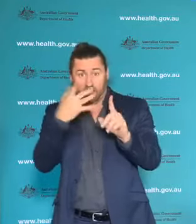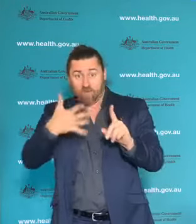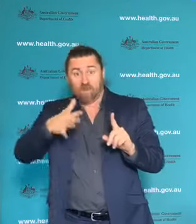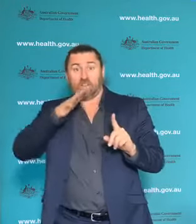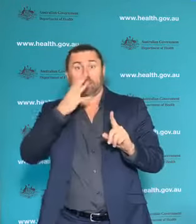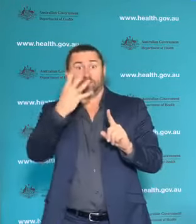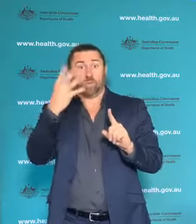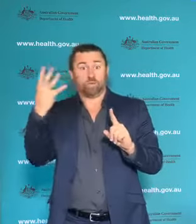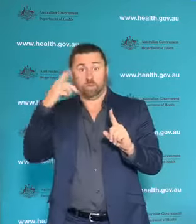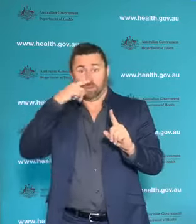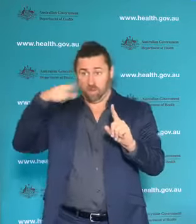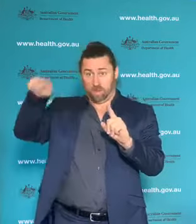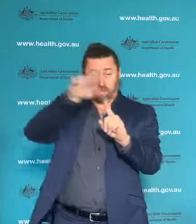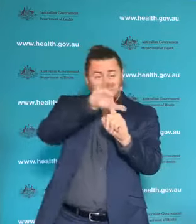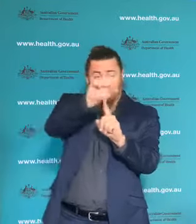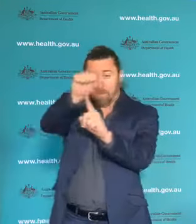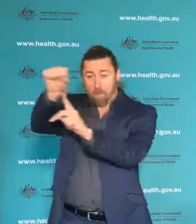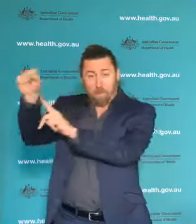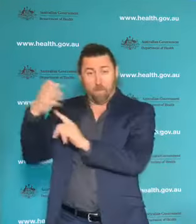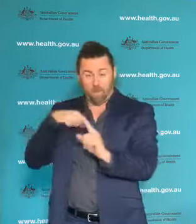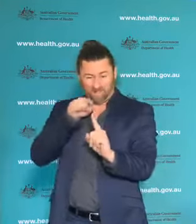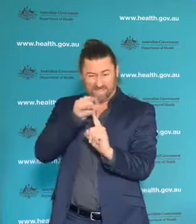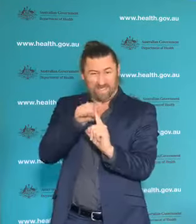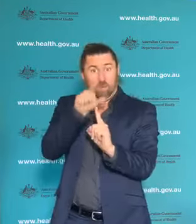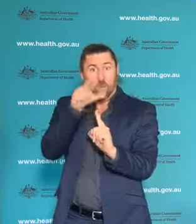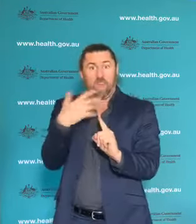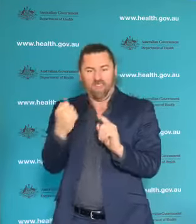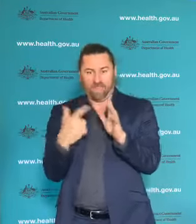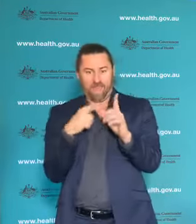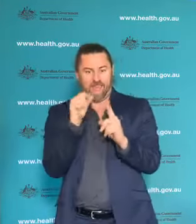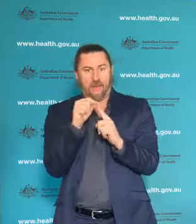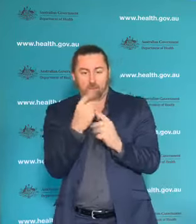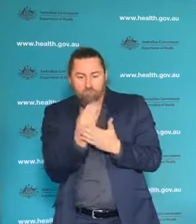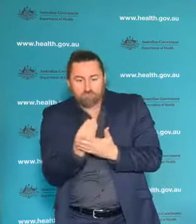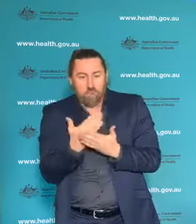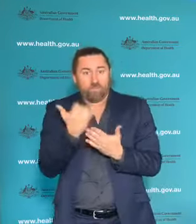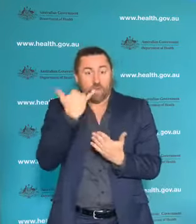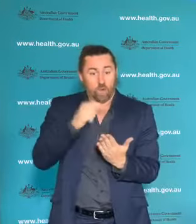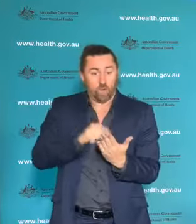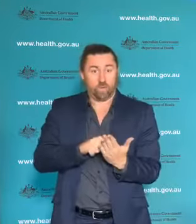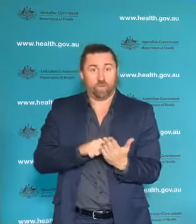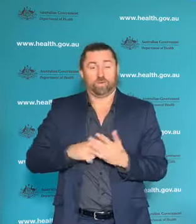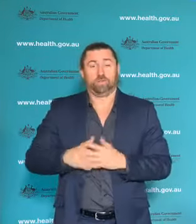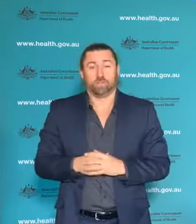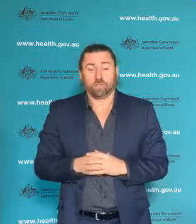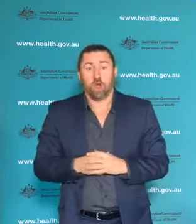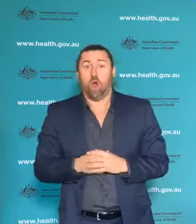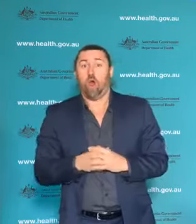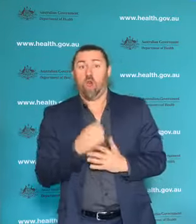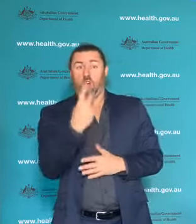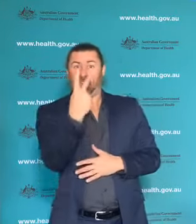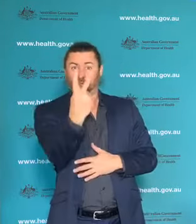downloaded on his phone. This includes at least two additional people who have now been confirmed